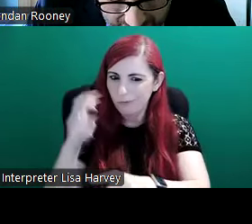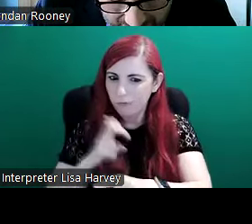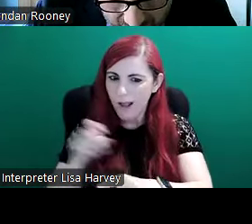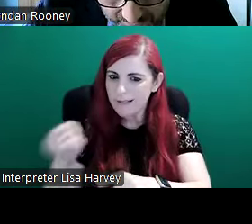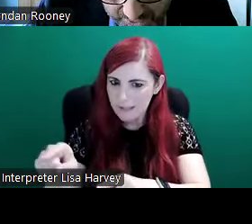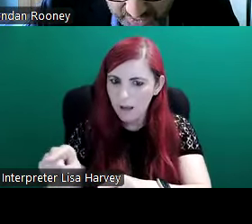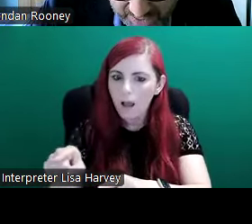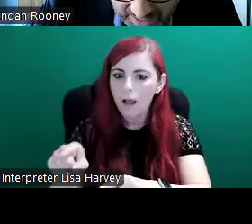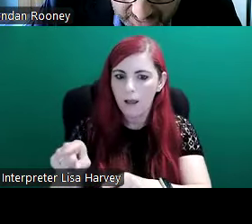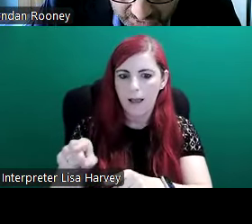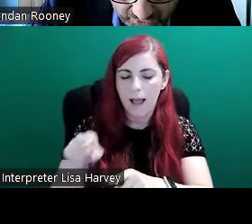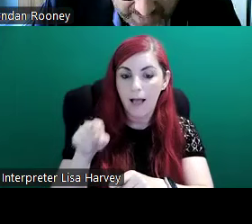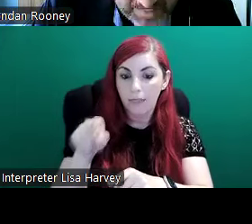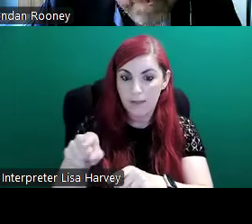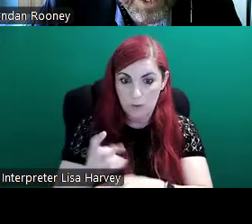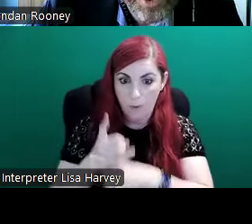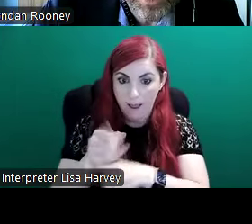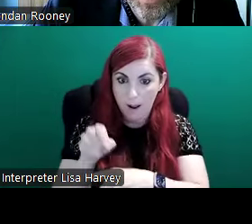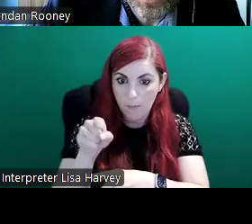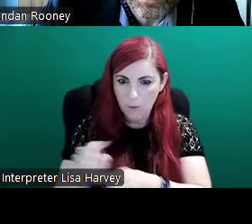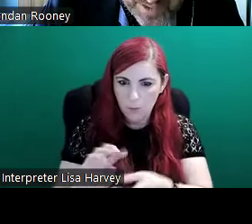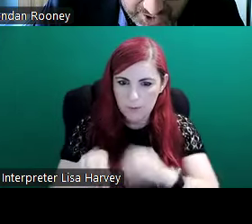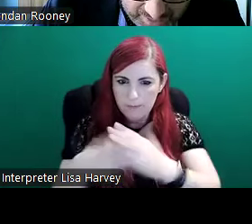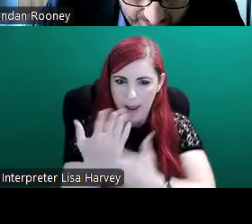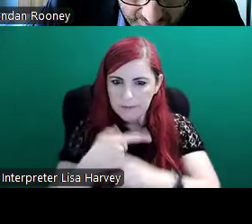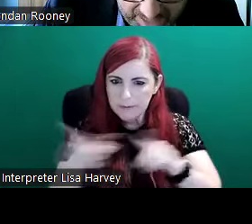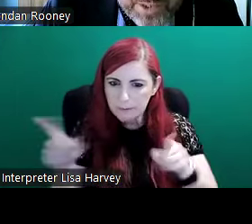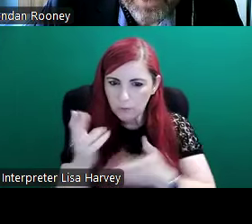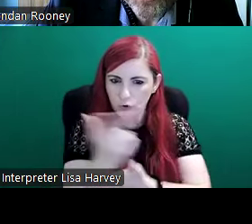Gleizes, Jellett produced analytical drawings of Fra Angelico composition based on